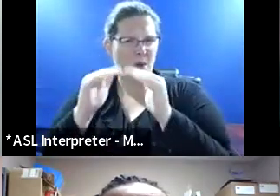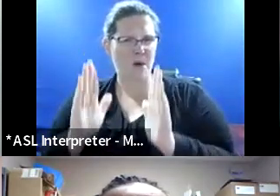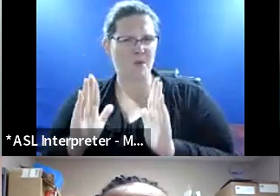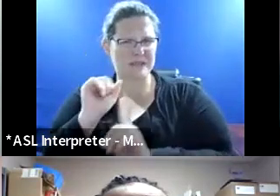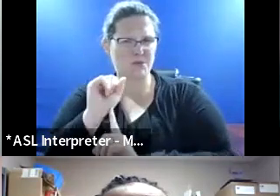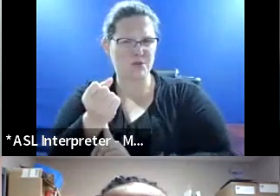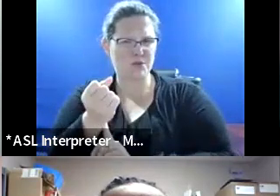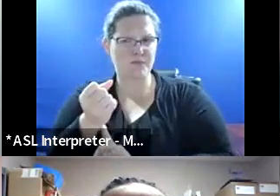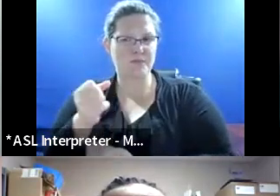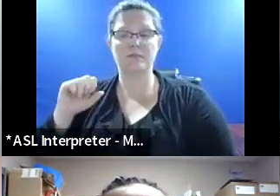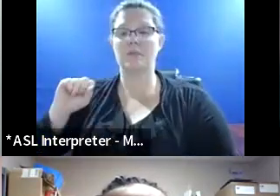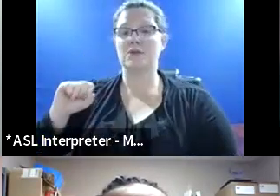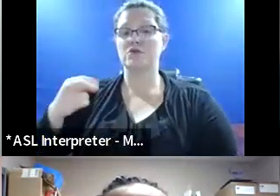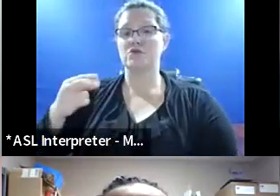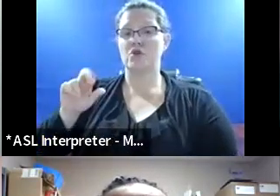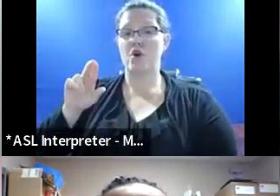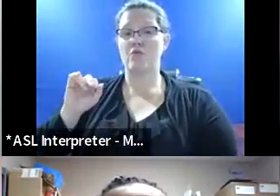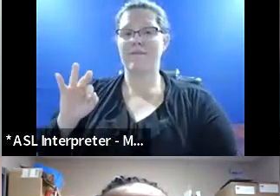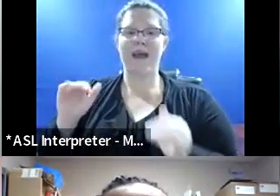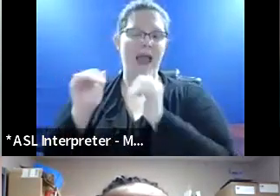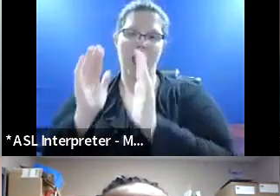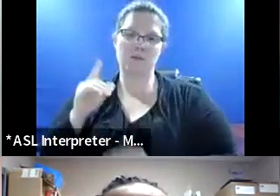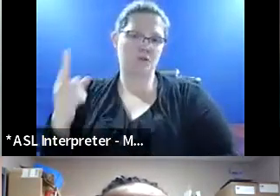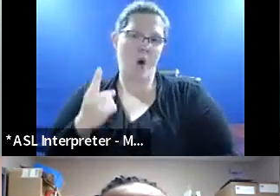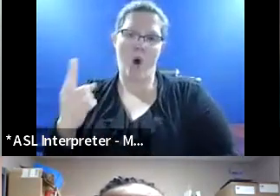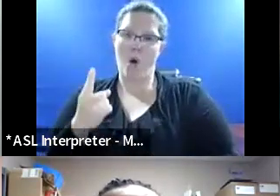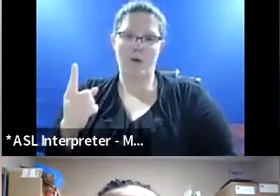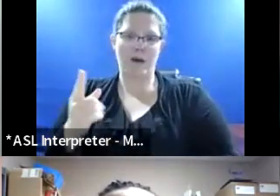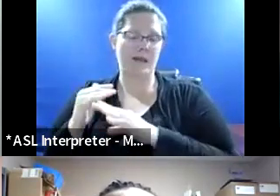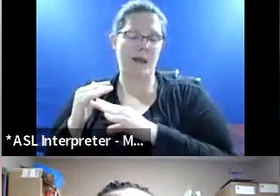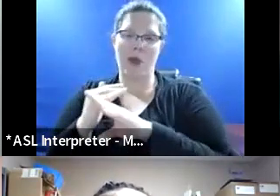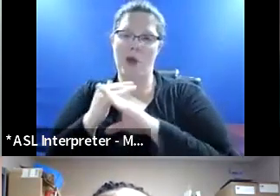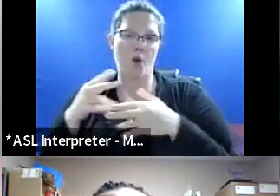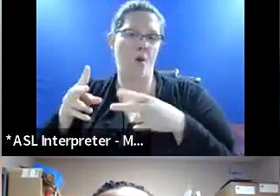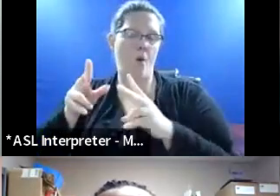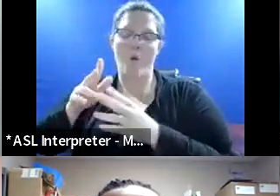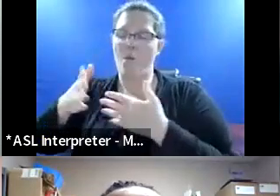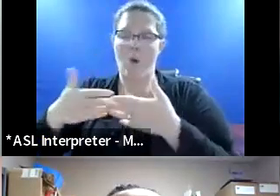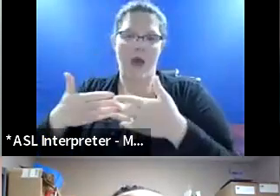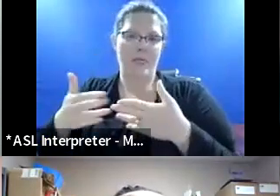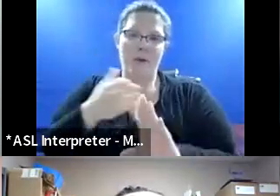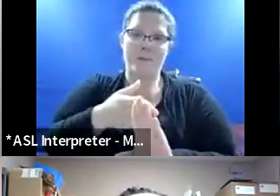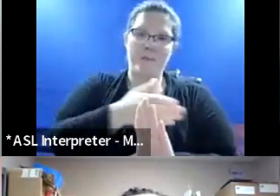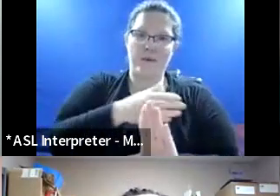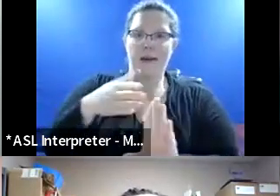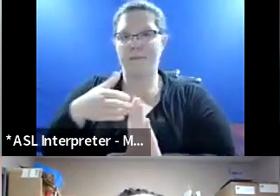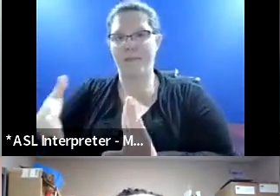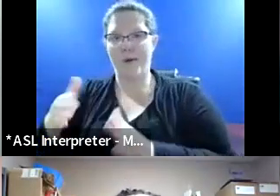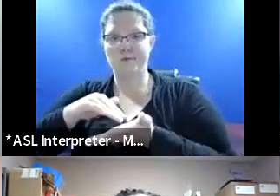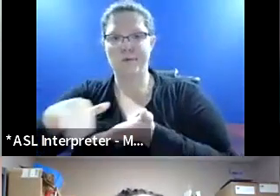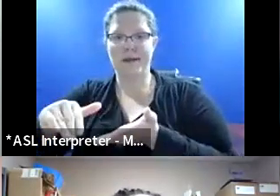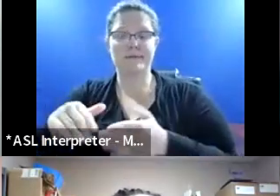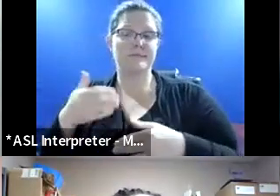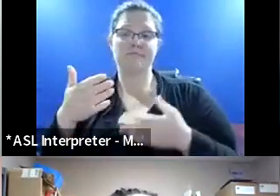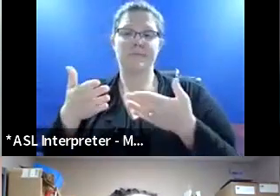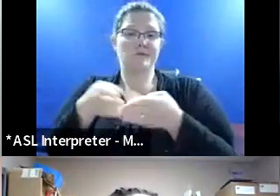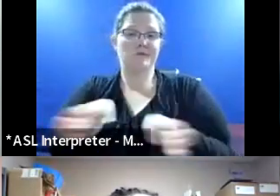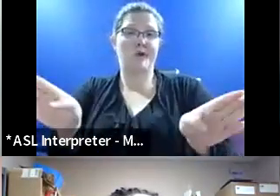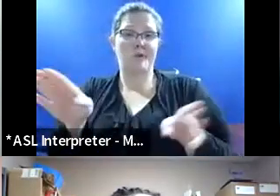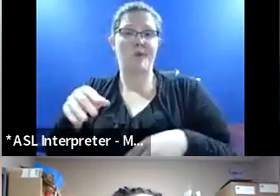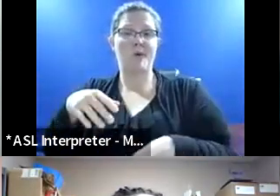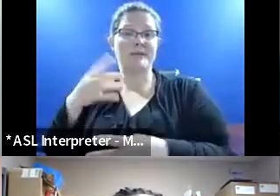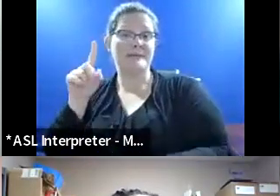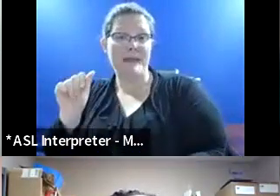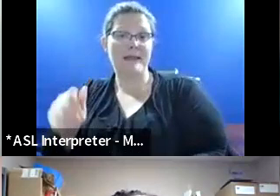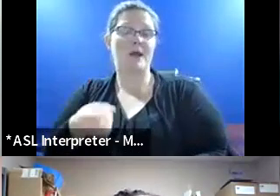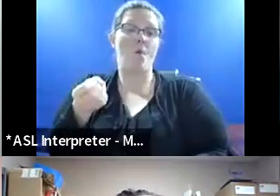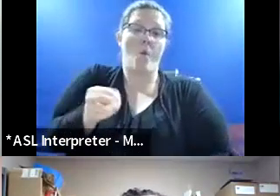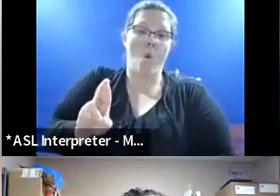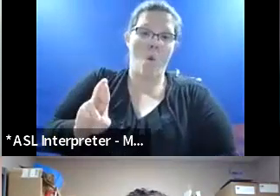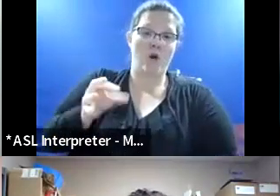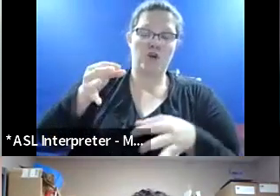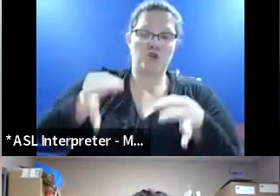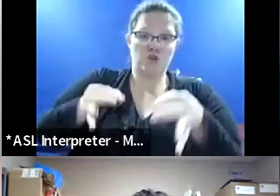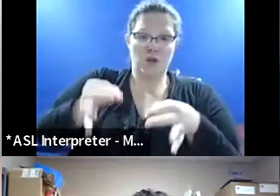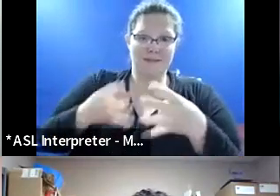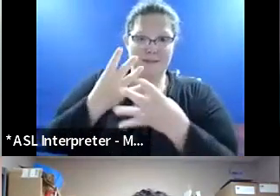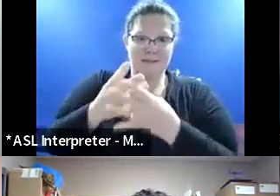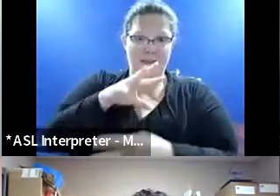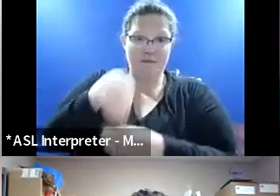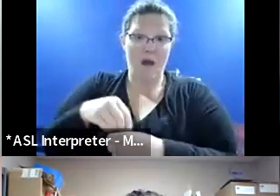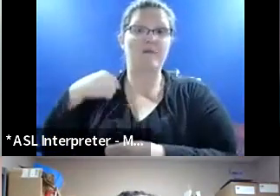SO HOW ARE YOU HANDLING THAT?